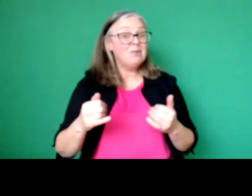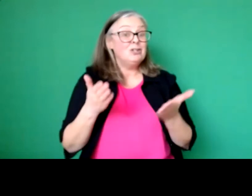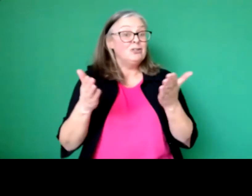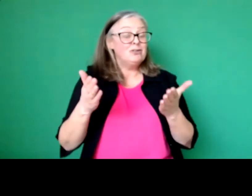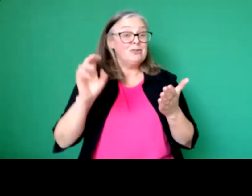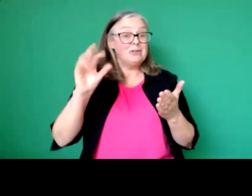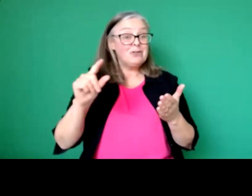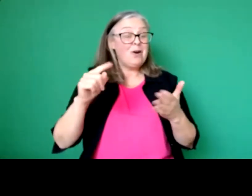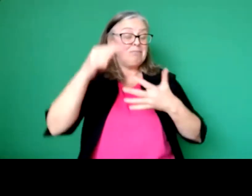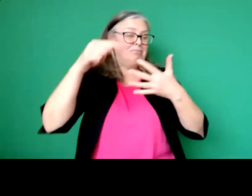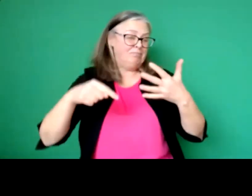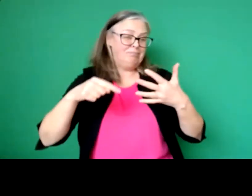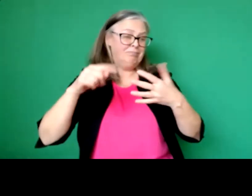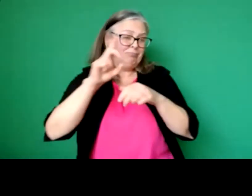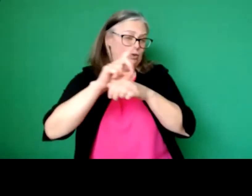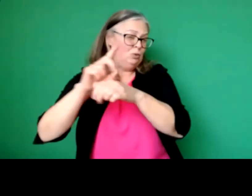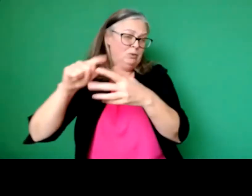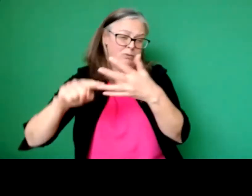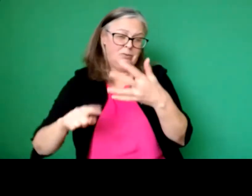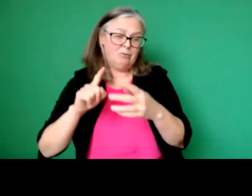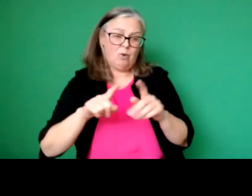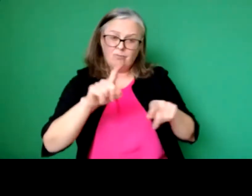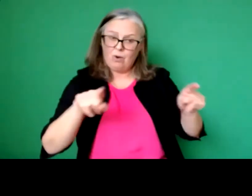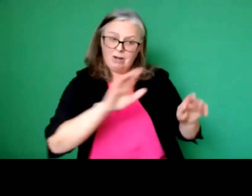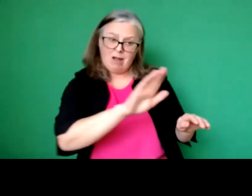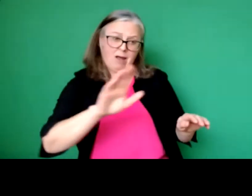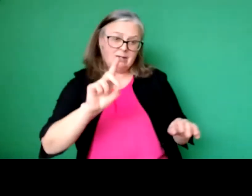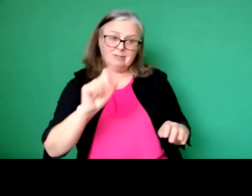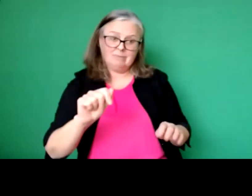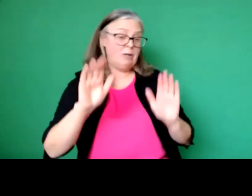for a variety of persons with disabilities which is a good thing so my own personal preference i